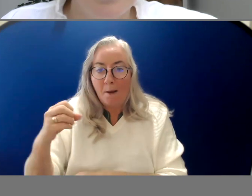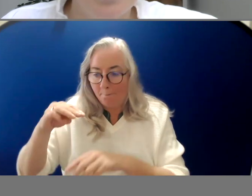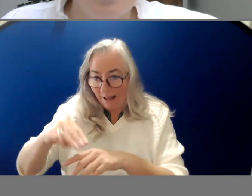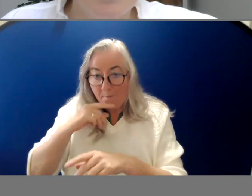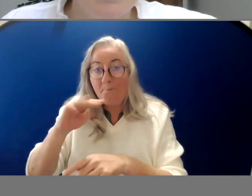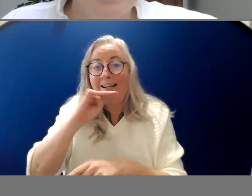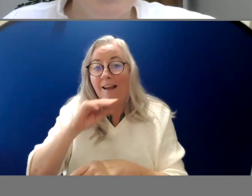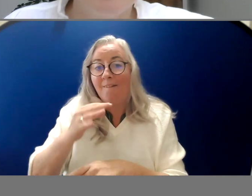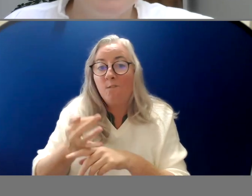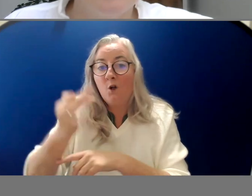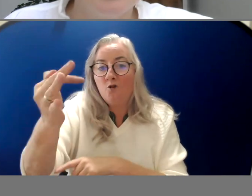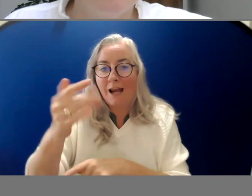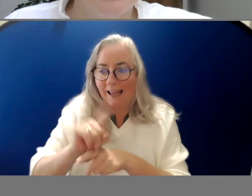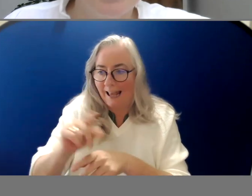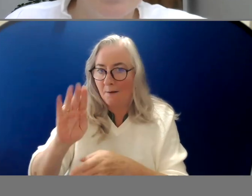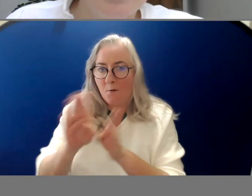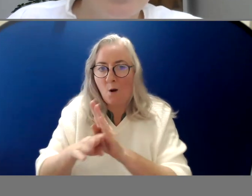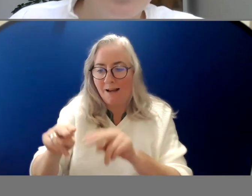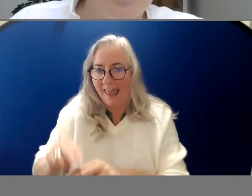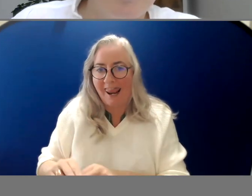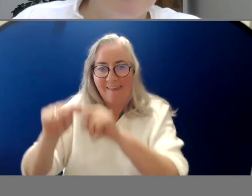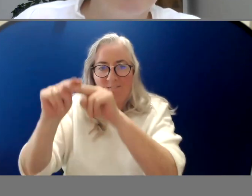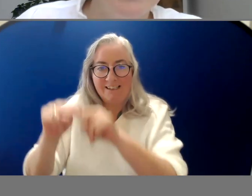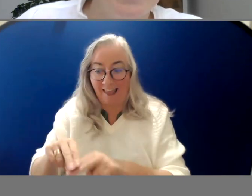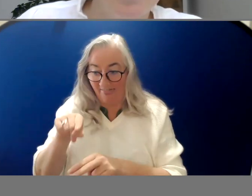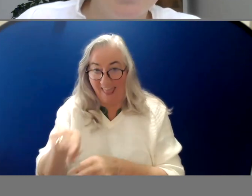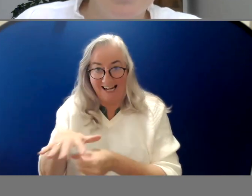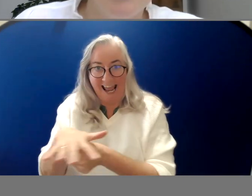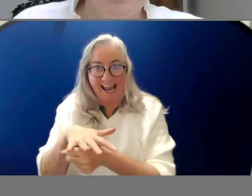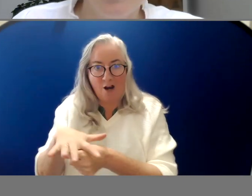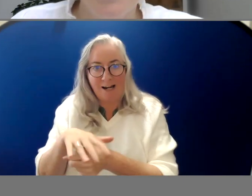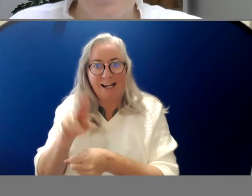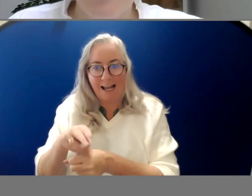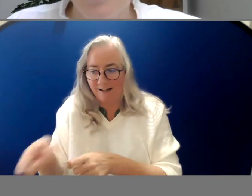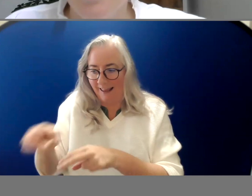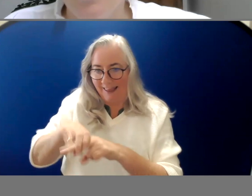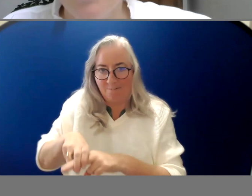provision of a stair lift so this would be the area to get onto the lift as you go up and down